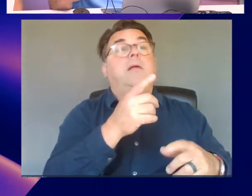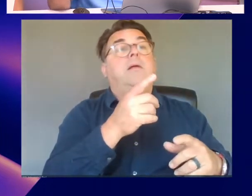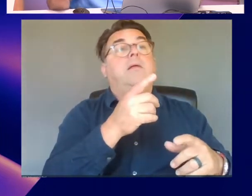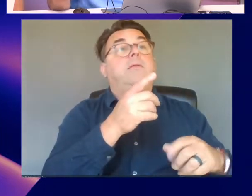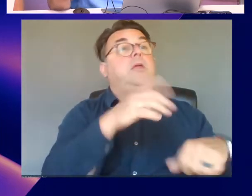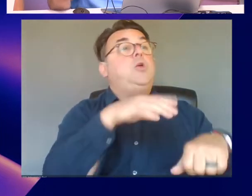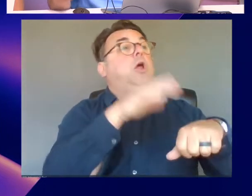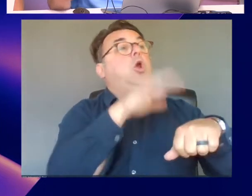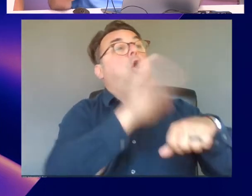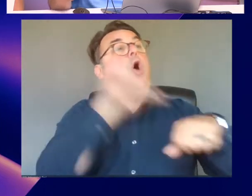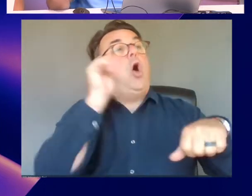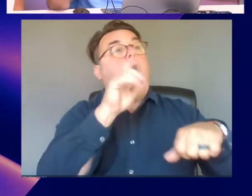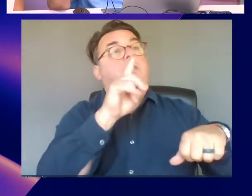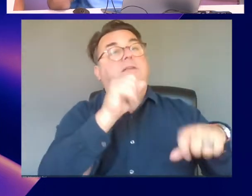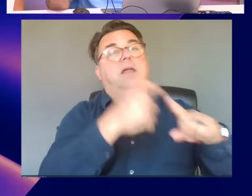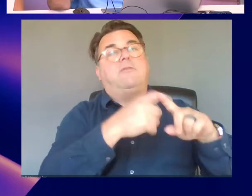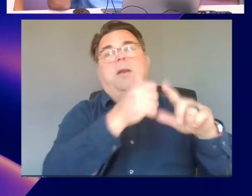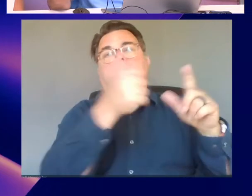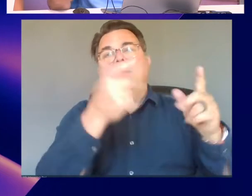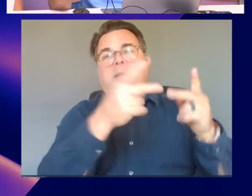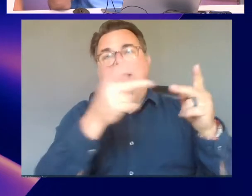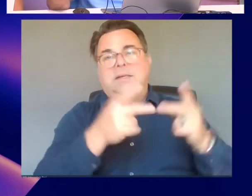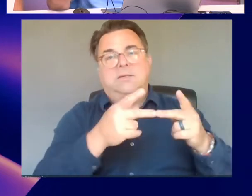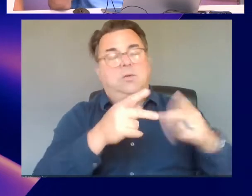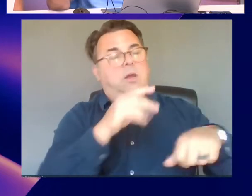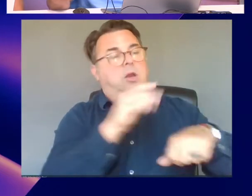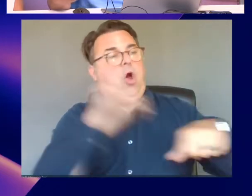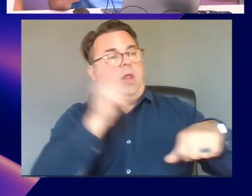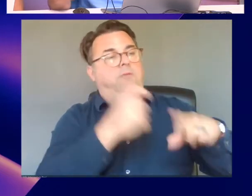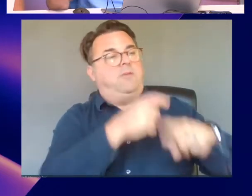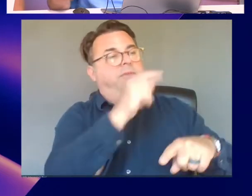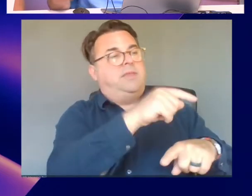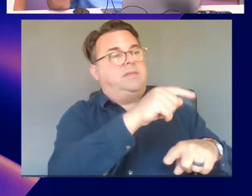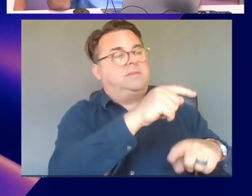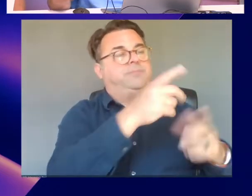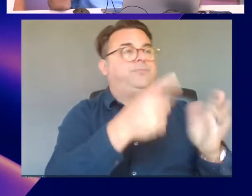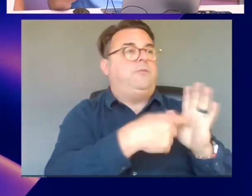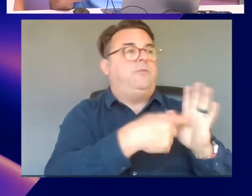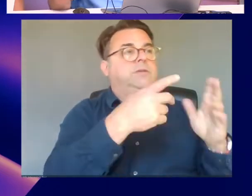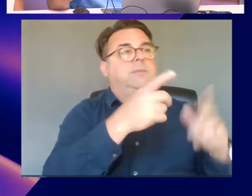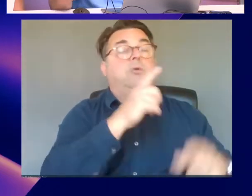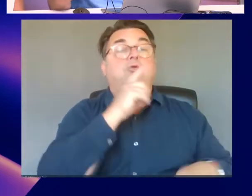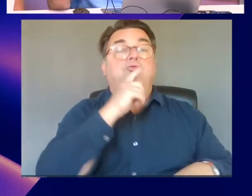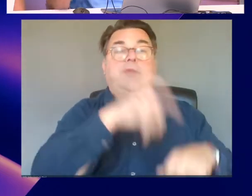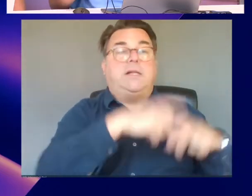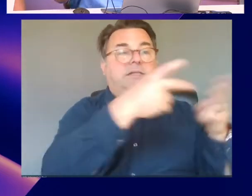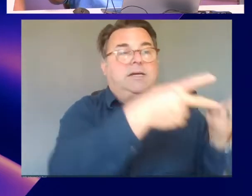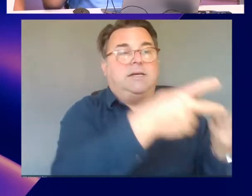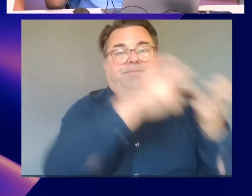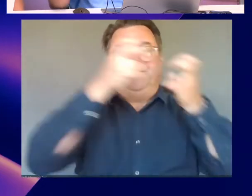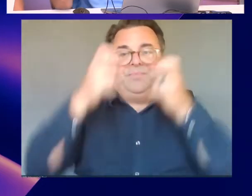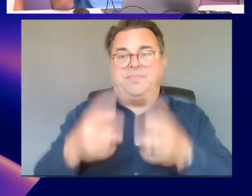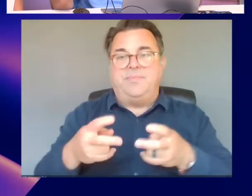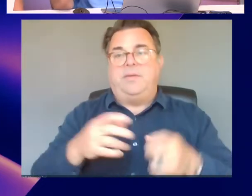That is another way of collecting the data, and then you take like a real-time decision. And once, okay, now you have a lot of sources.